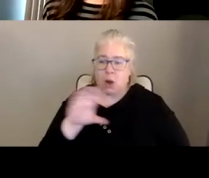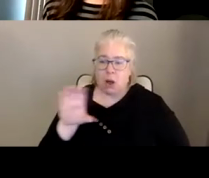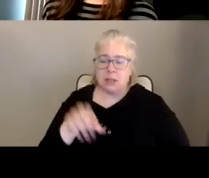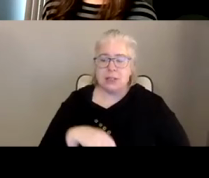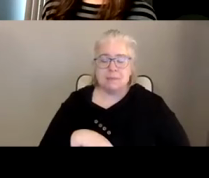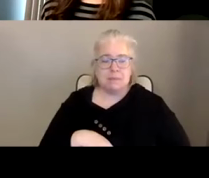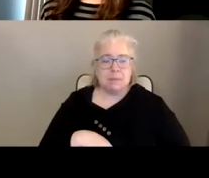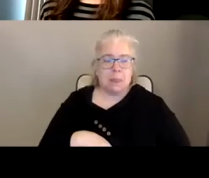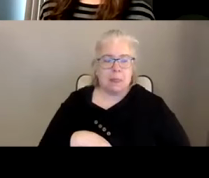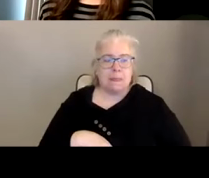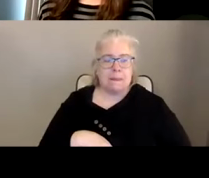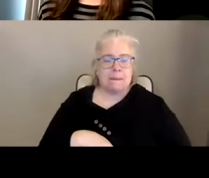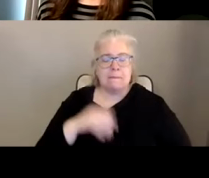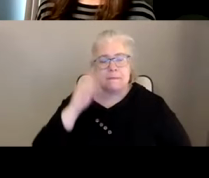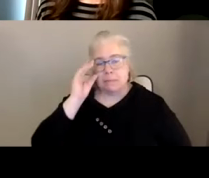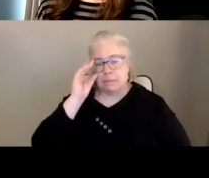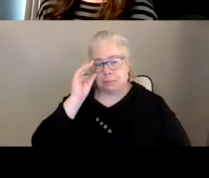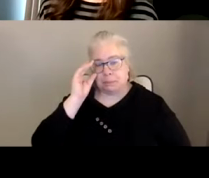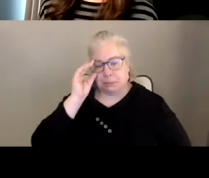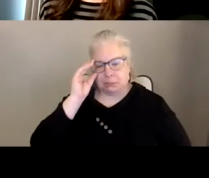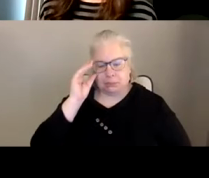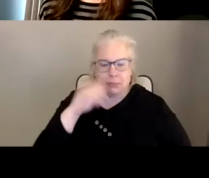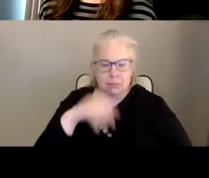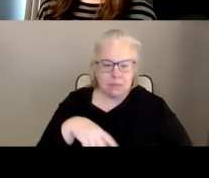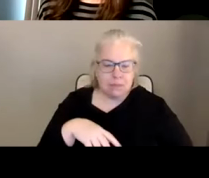As the Red Cross has seen an increase